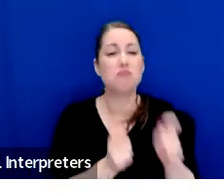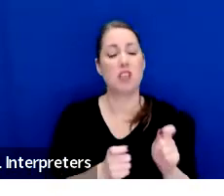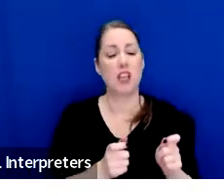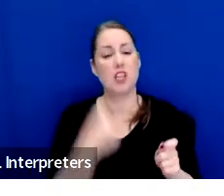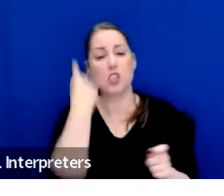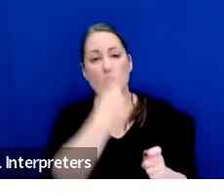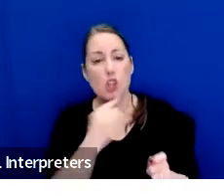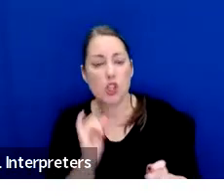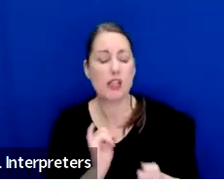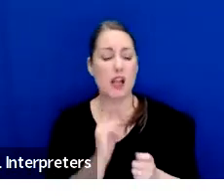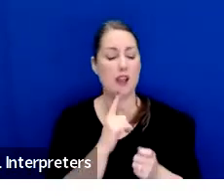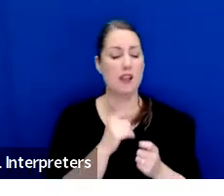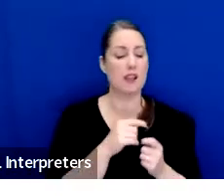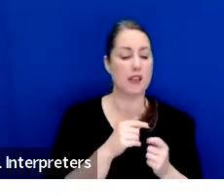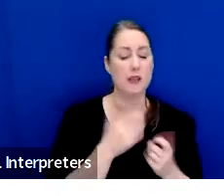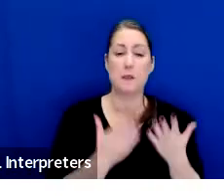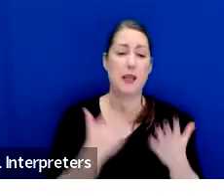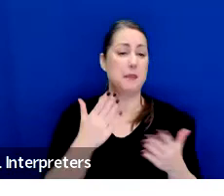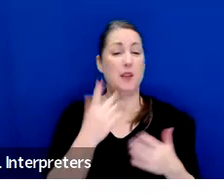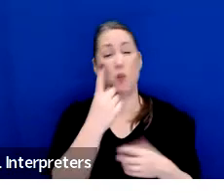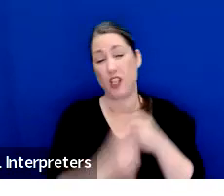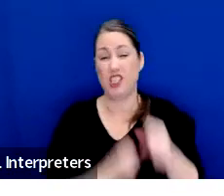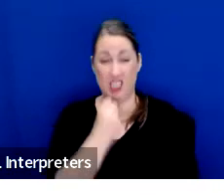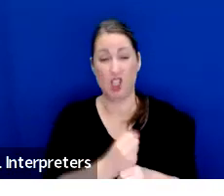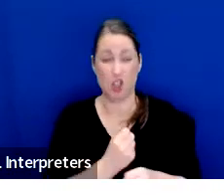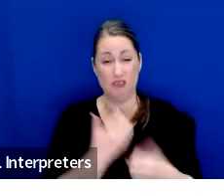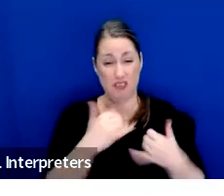partner or two that's better, have fun with it.